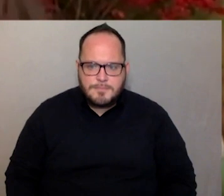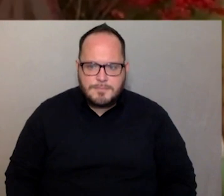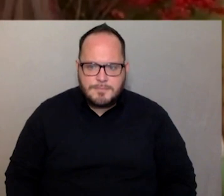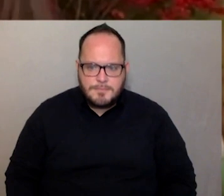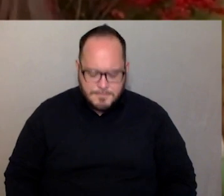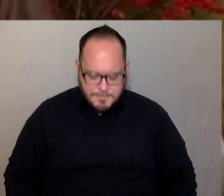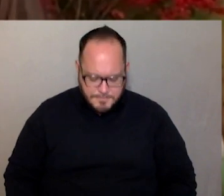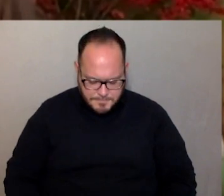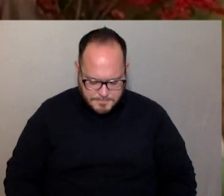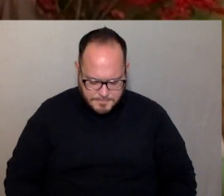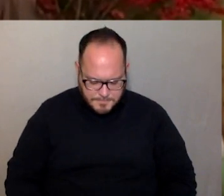FOR INVITING ME TO SPEAK TODAY. IT'S AN HONOR TO PARTICIPATE IN